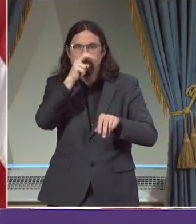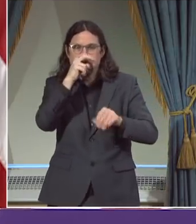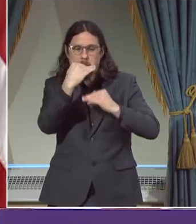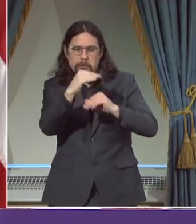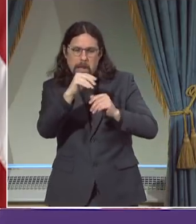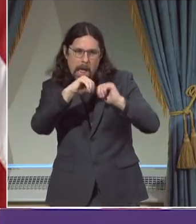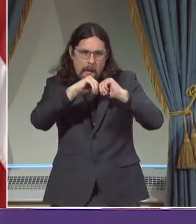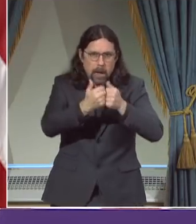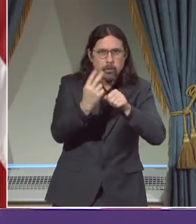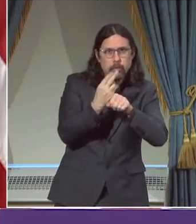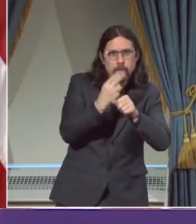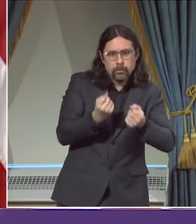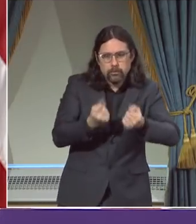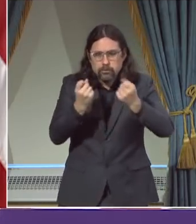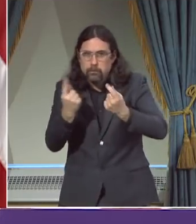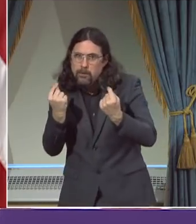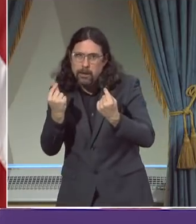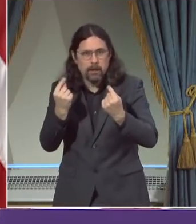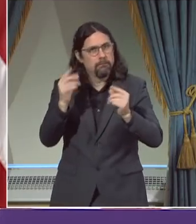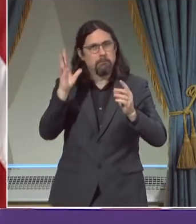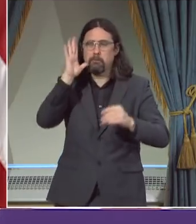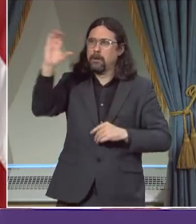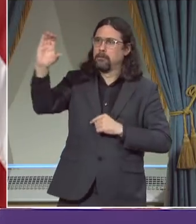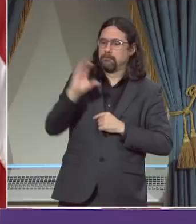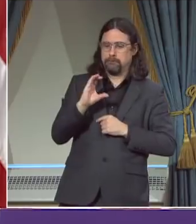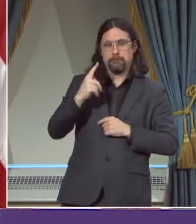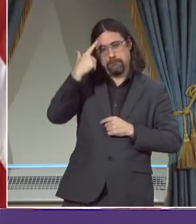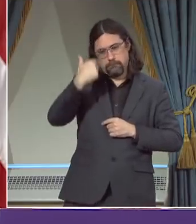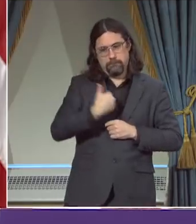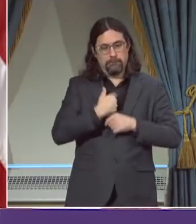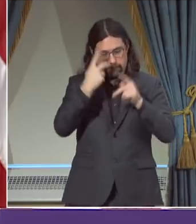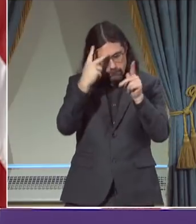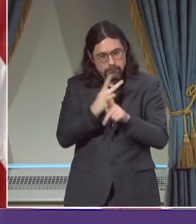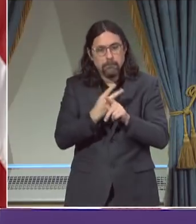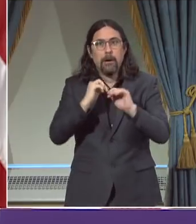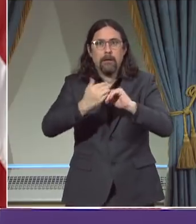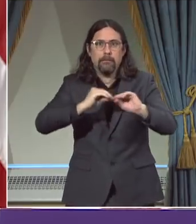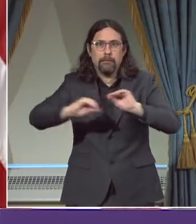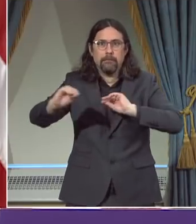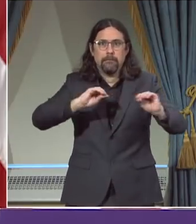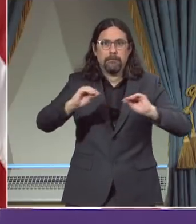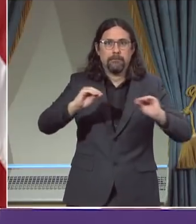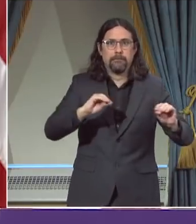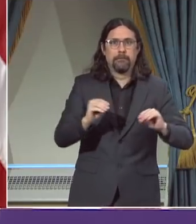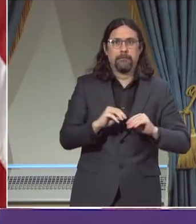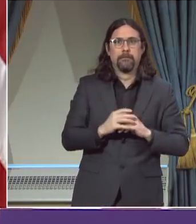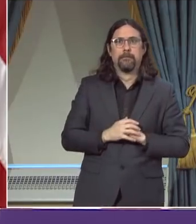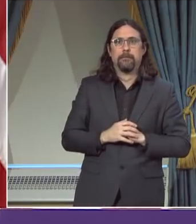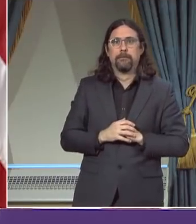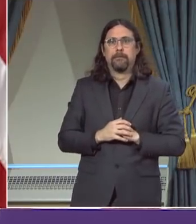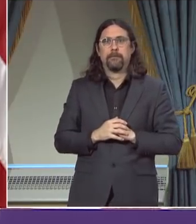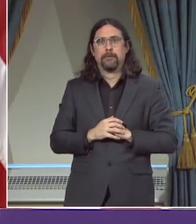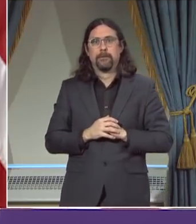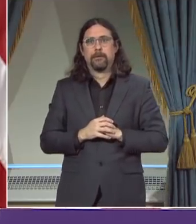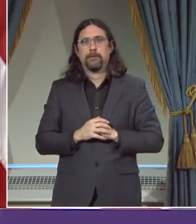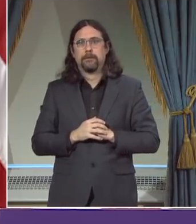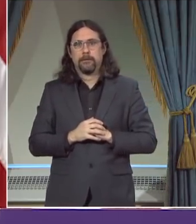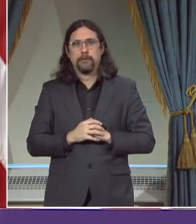NEWS. BUT I IMMEDIATELY SPOKE TO BOTH ABOUT THE NEED FOR HET FUORT H STIMULUS, FOR ATICON TO BE